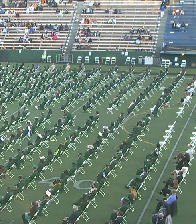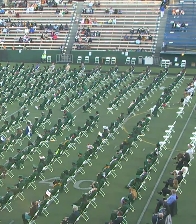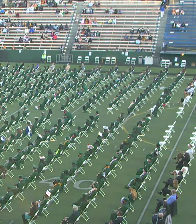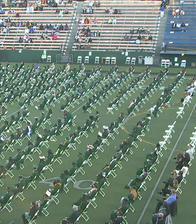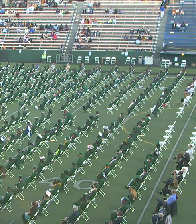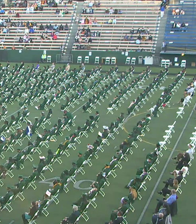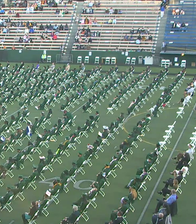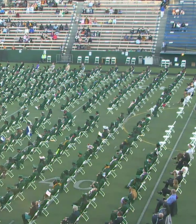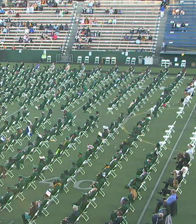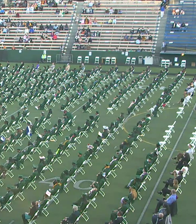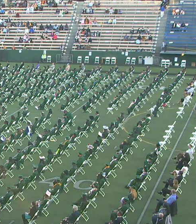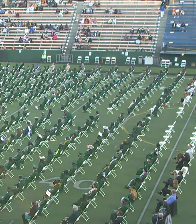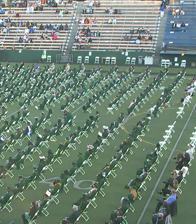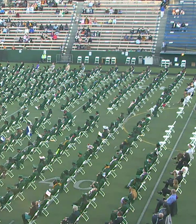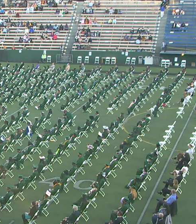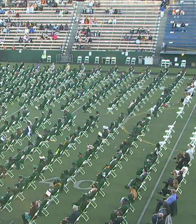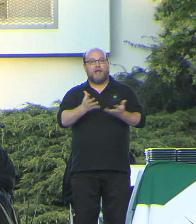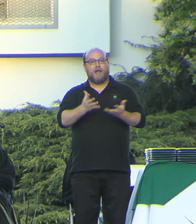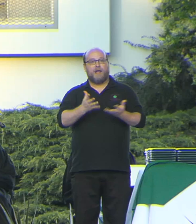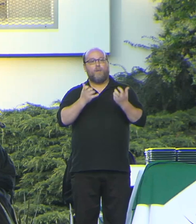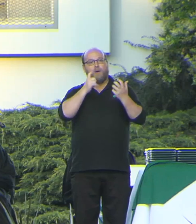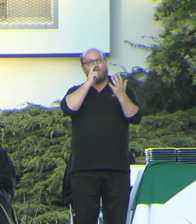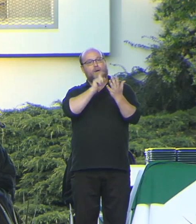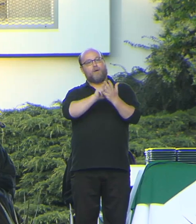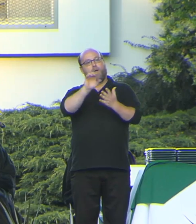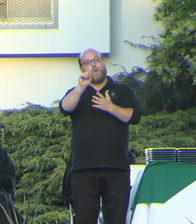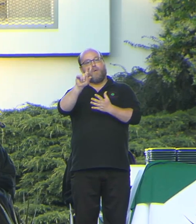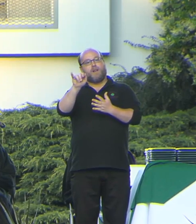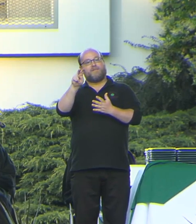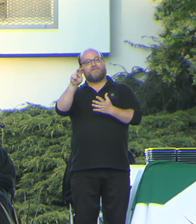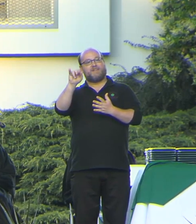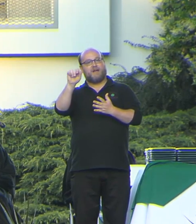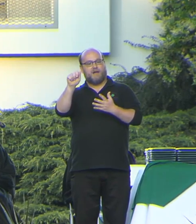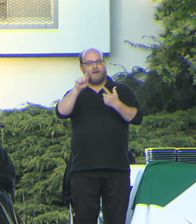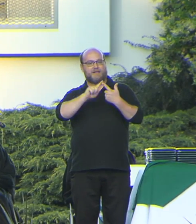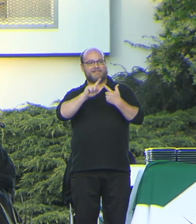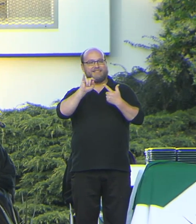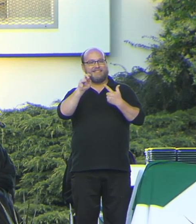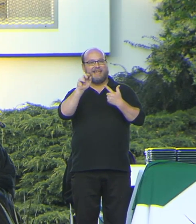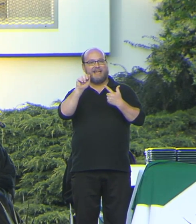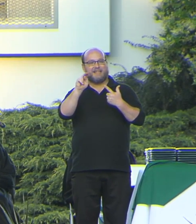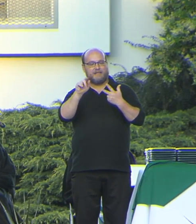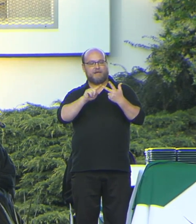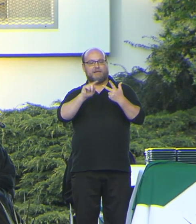But I do want to recognize Olivia Antiani Nicholas and Beya.